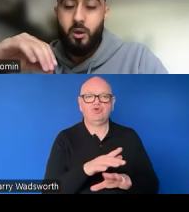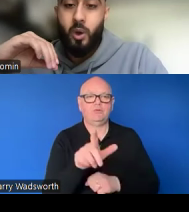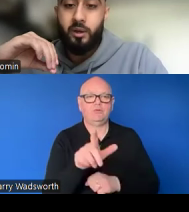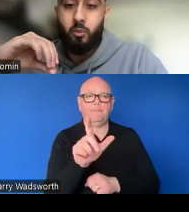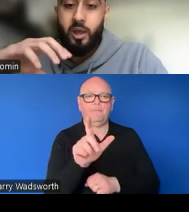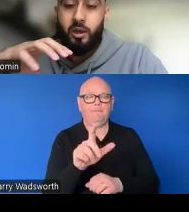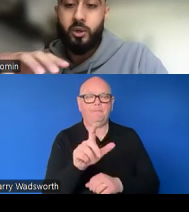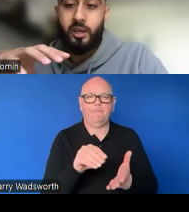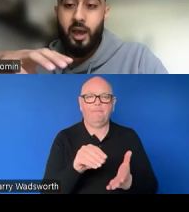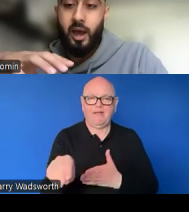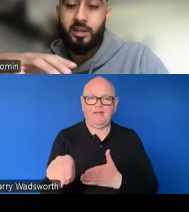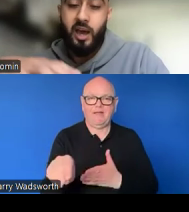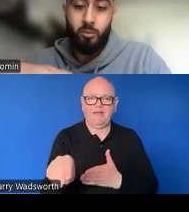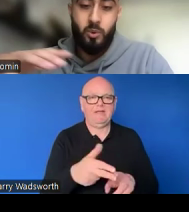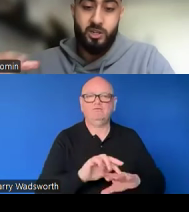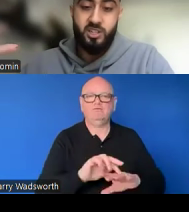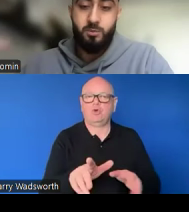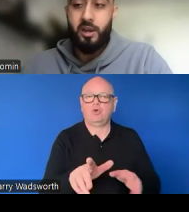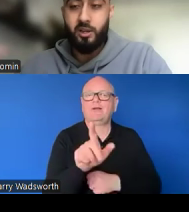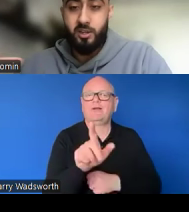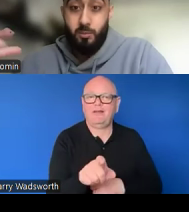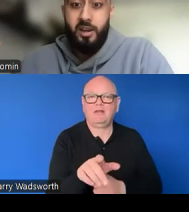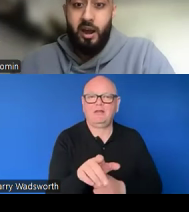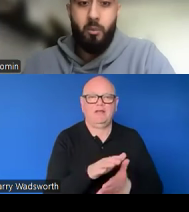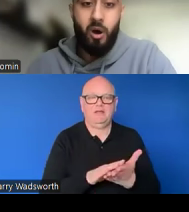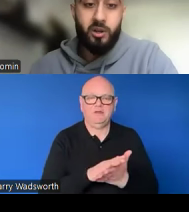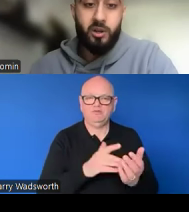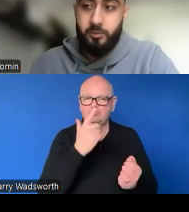when we're looking at how much we're actually going to spend in our marketing.